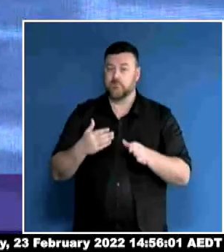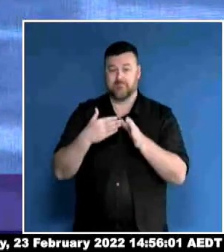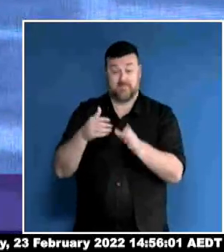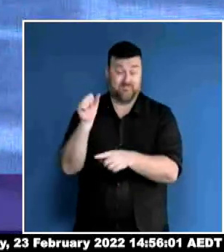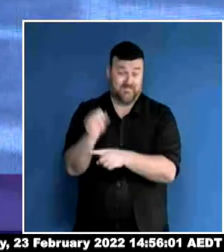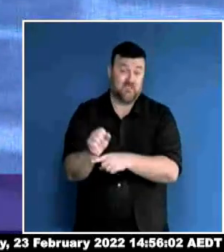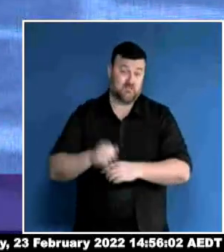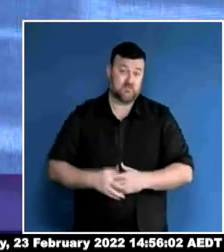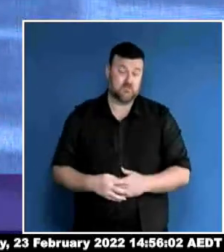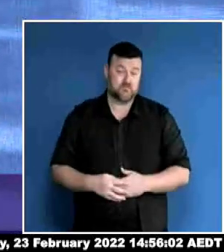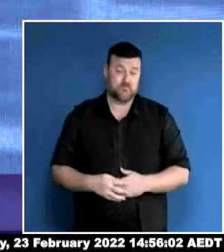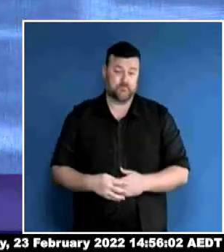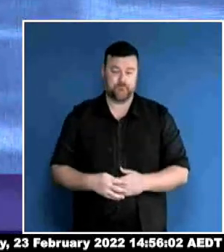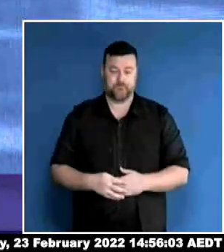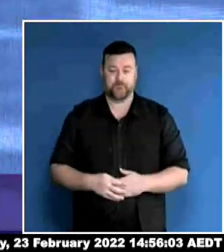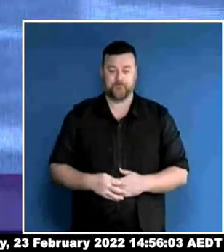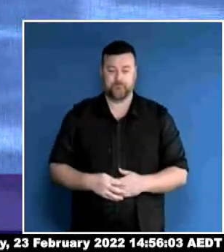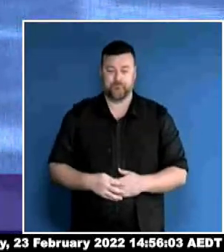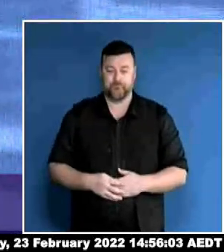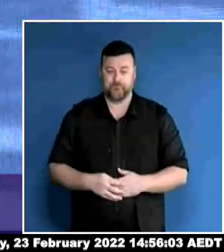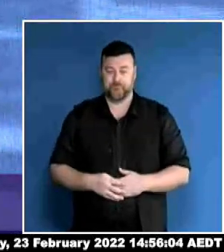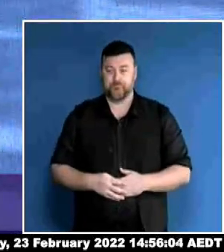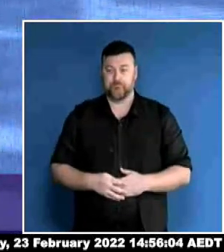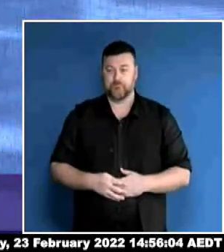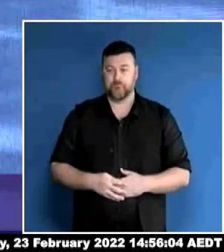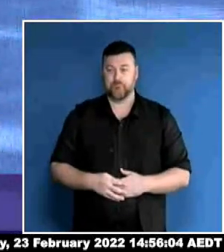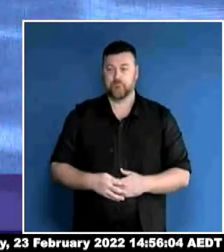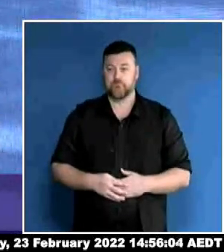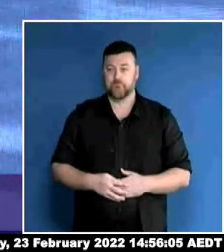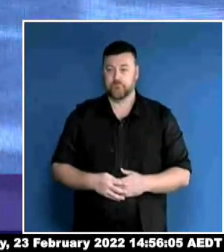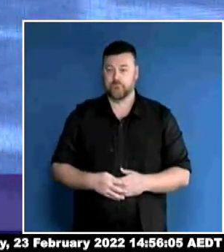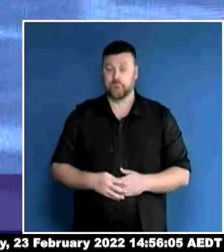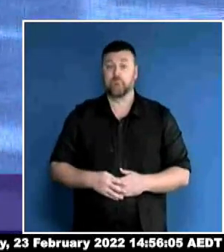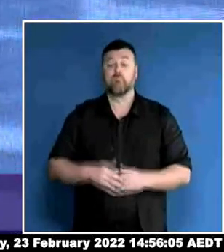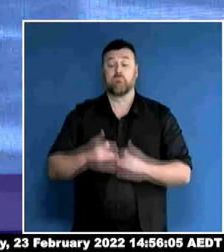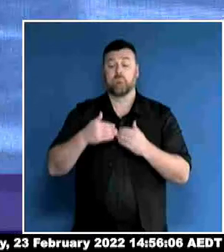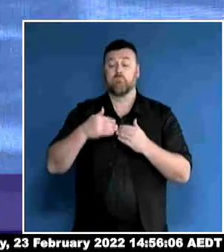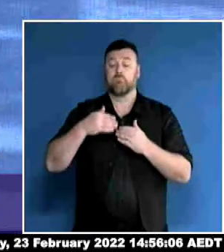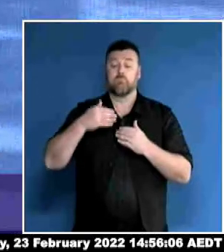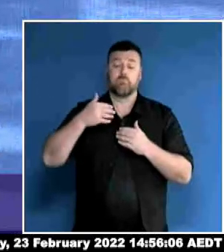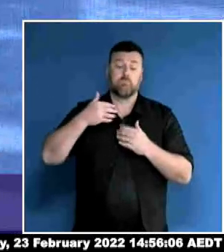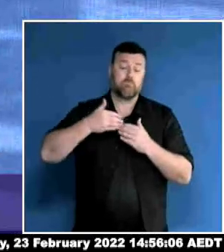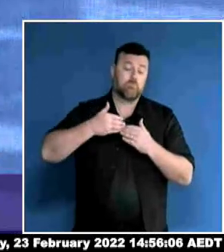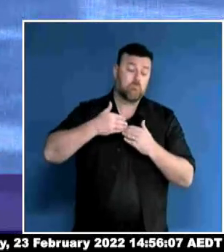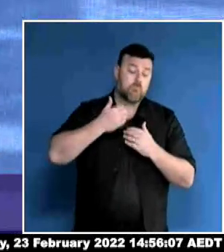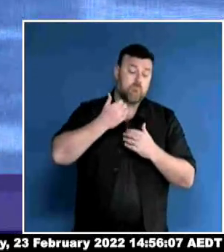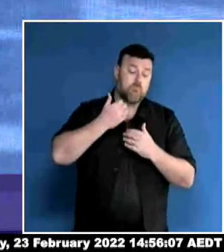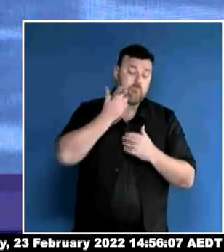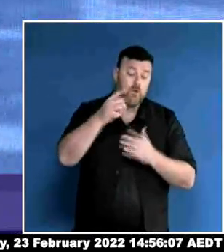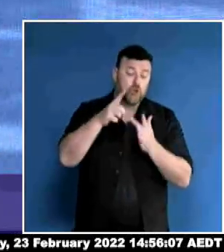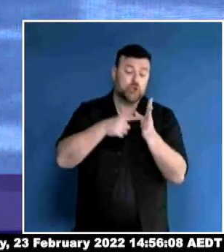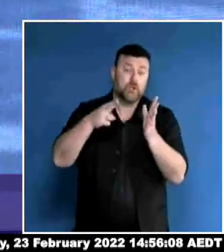a different - you had a different job coach, and that job coach asked you to sign a new